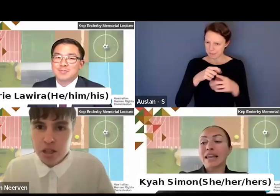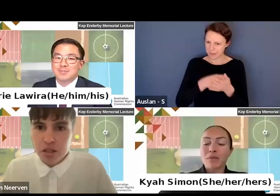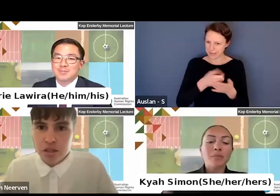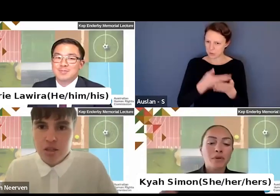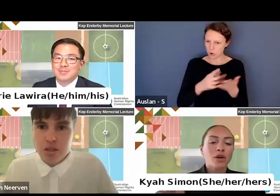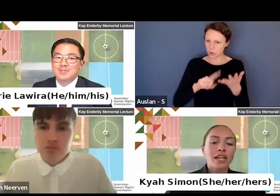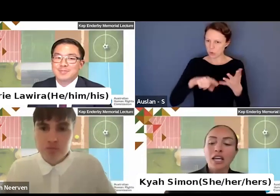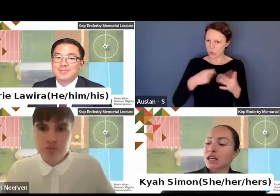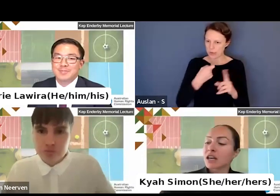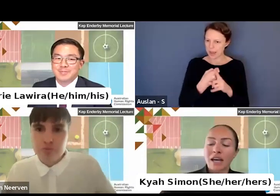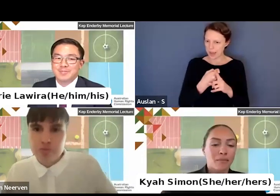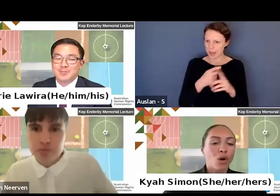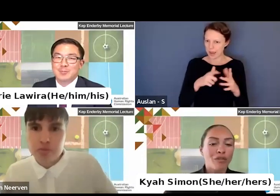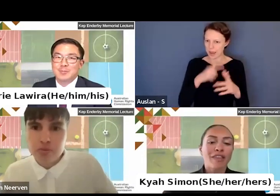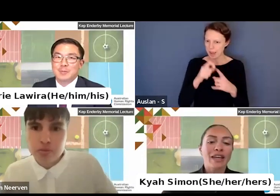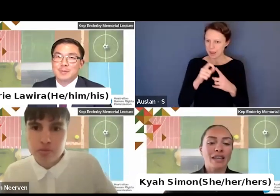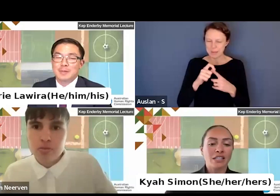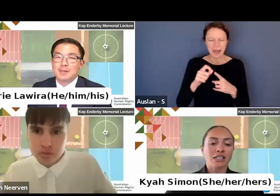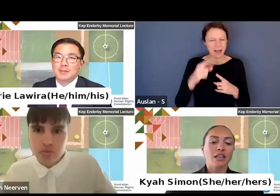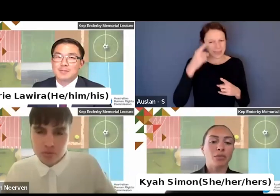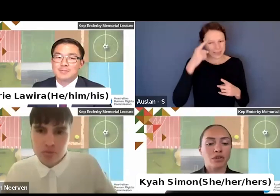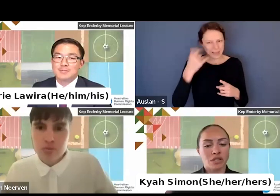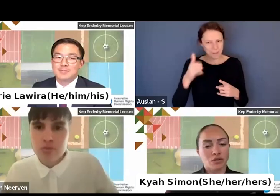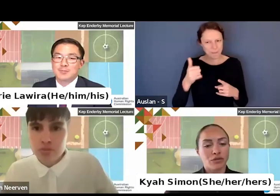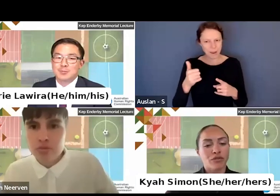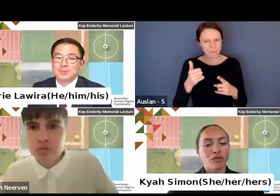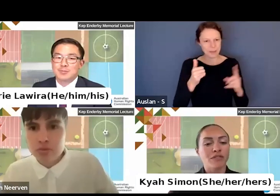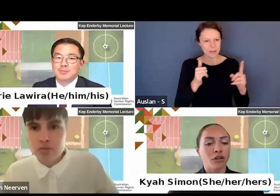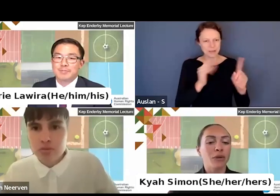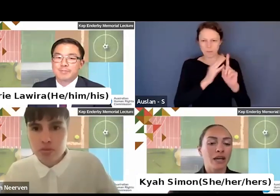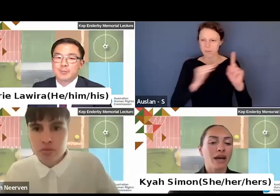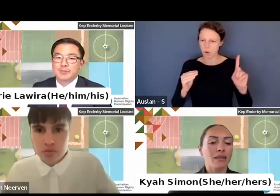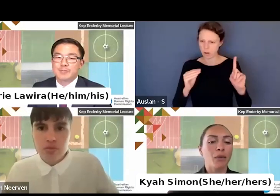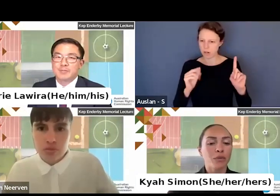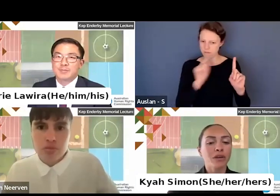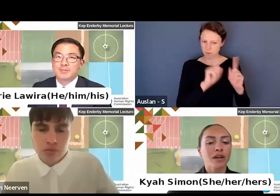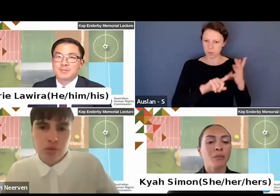It might be modeling of that. Yeah, they're just in the process of, of developing it at the moment.